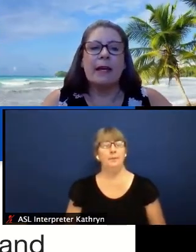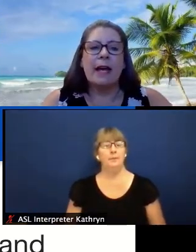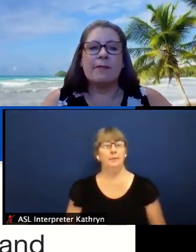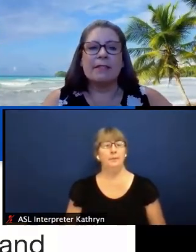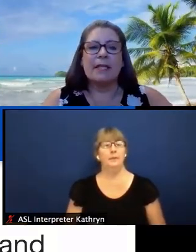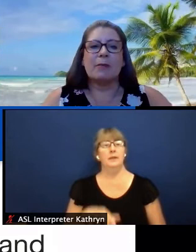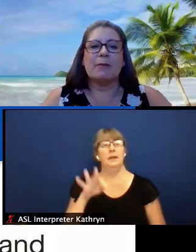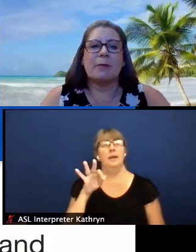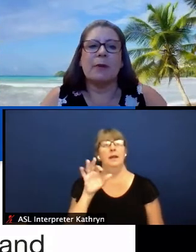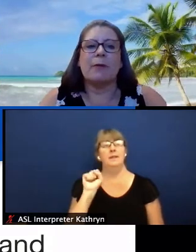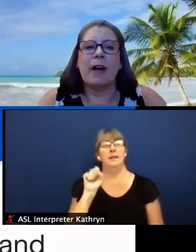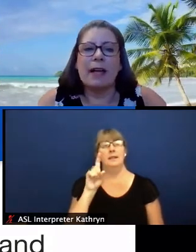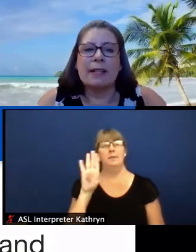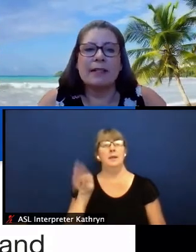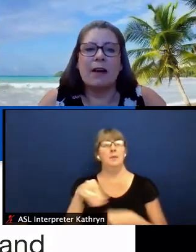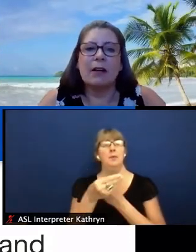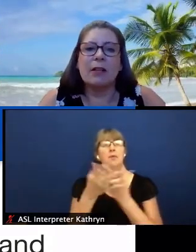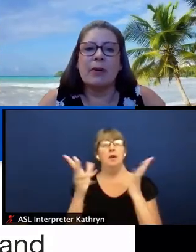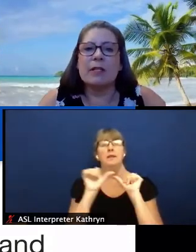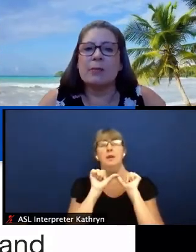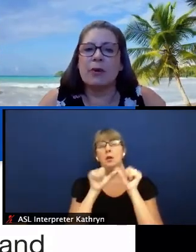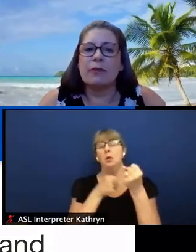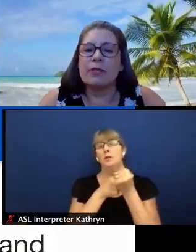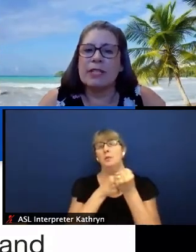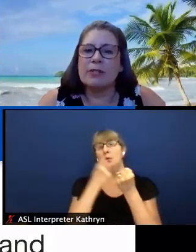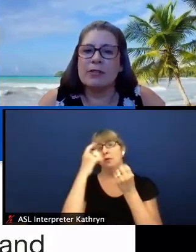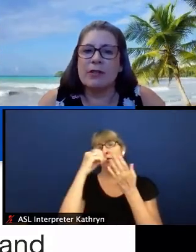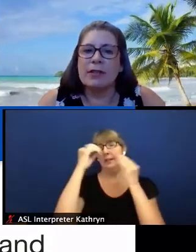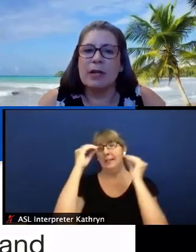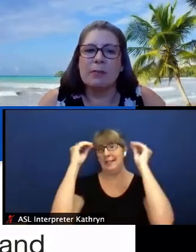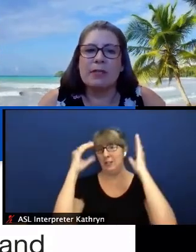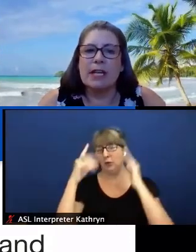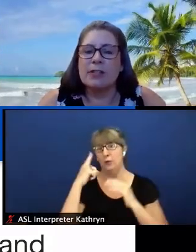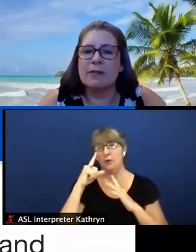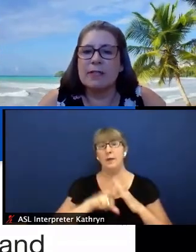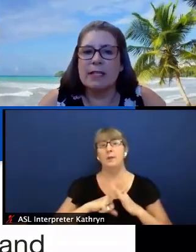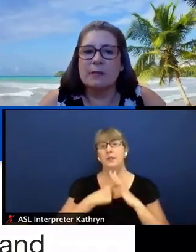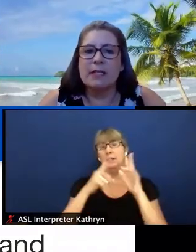FSDB provides ongoing support for teachers on the implementation of assessments